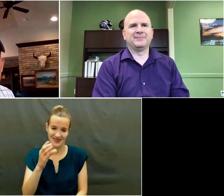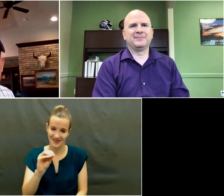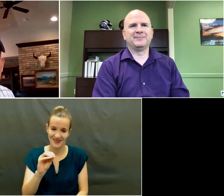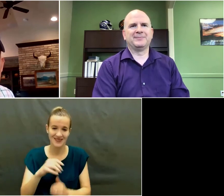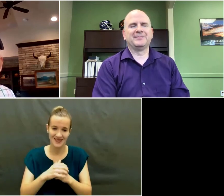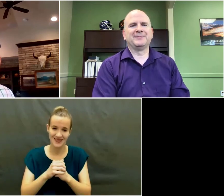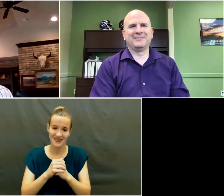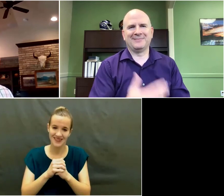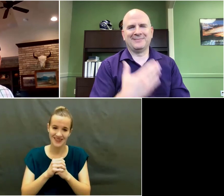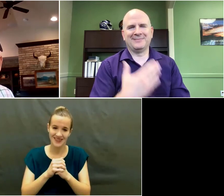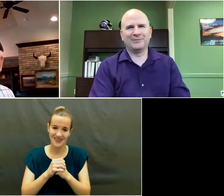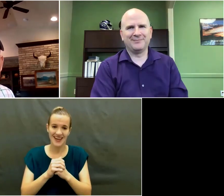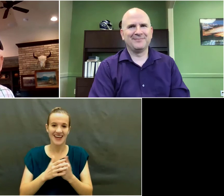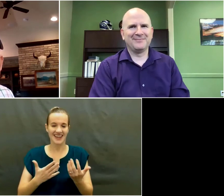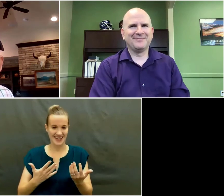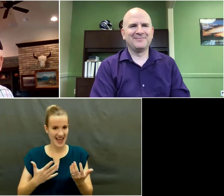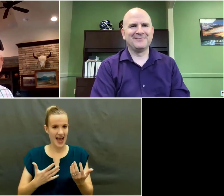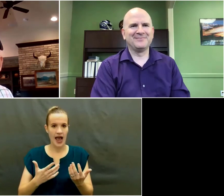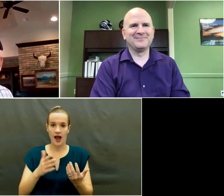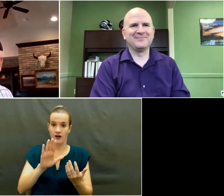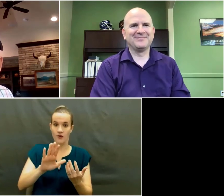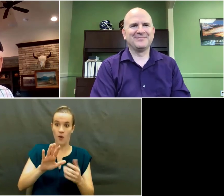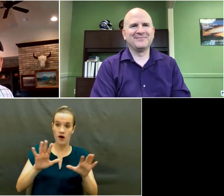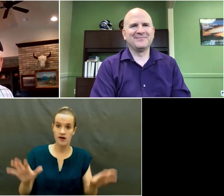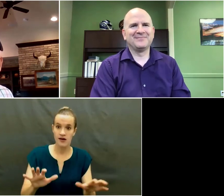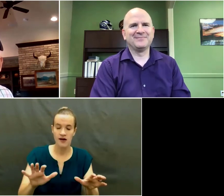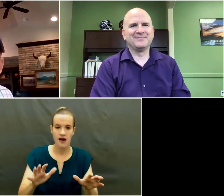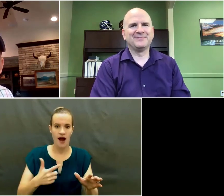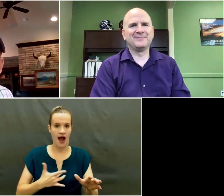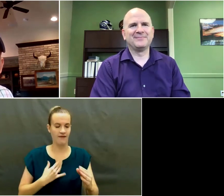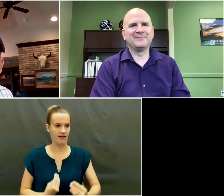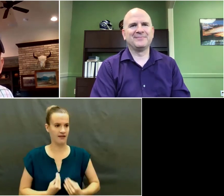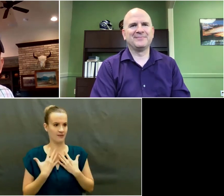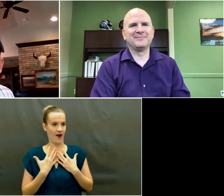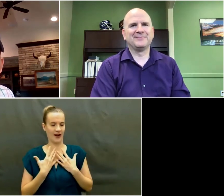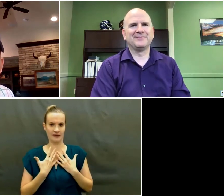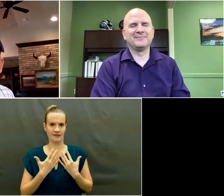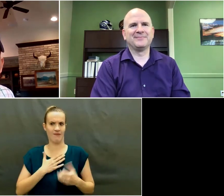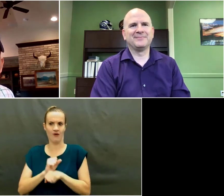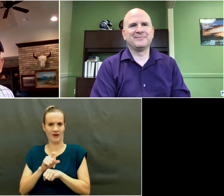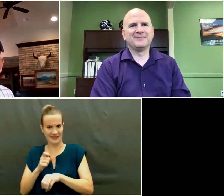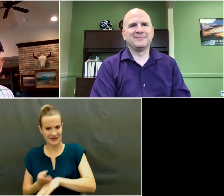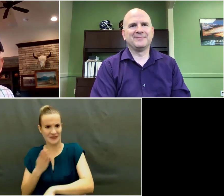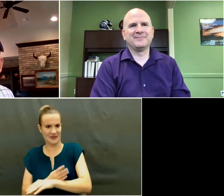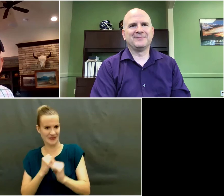know, it's, it encourages me to do to do better work. So thank you for that. And thank you to